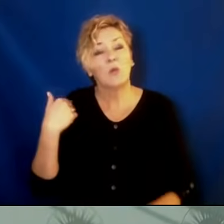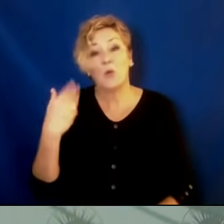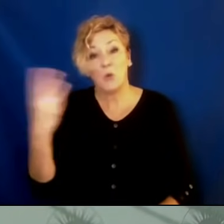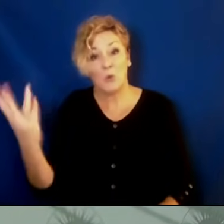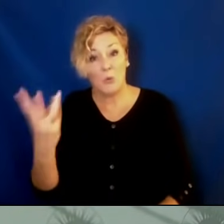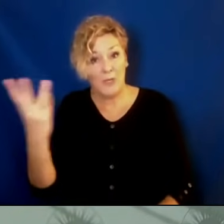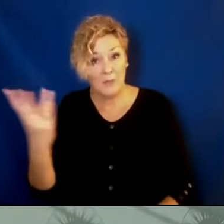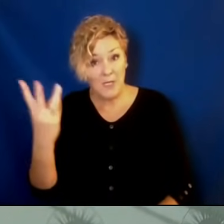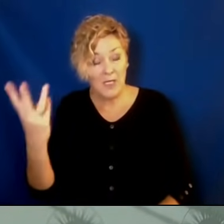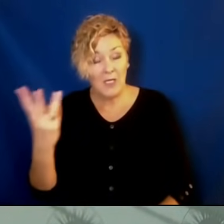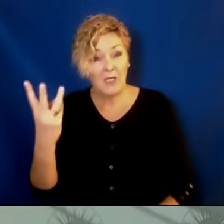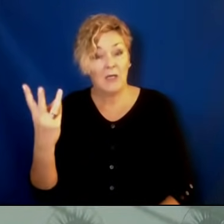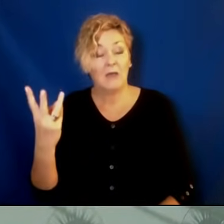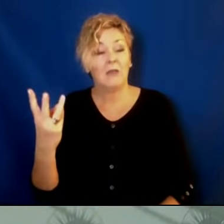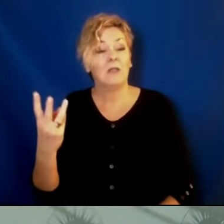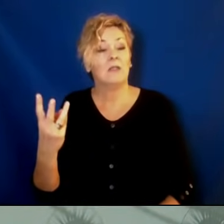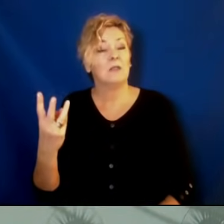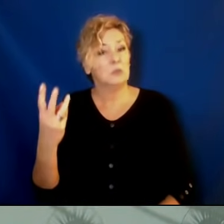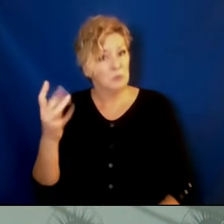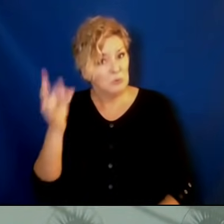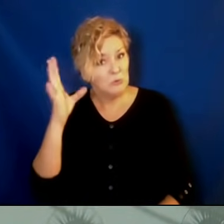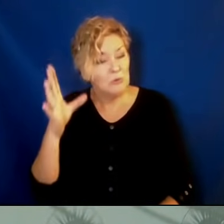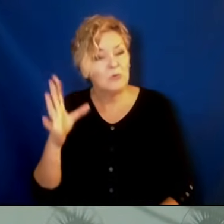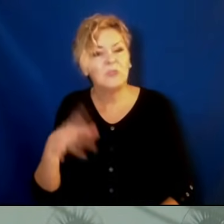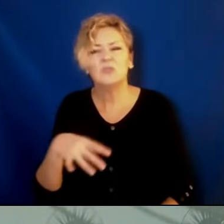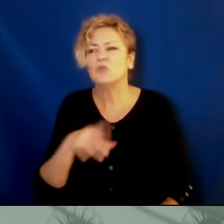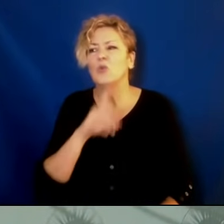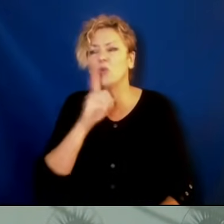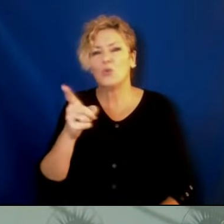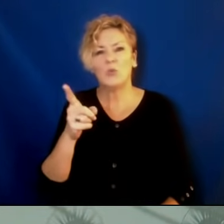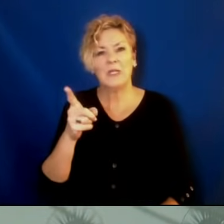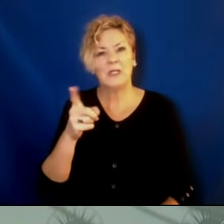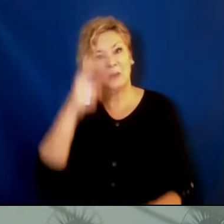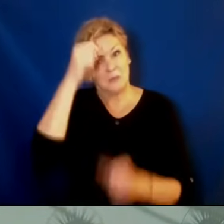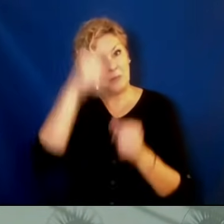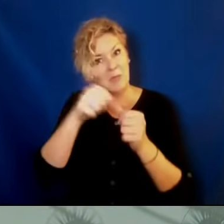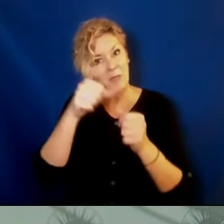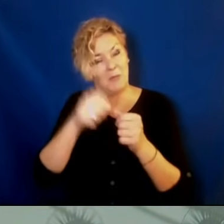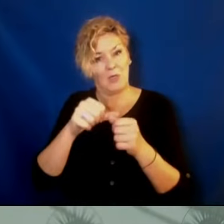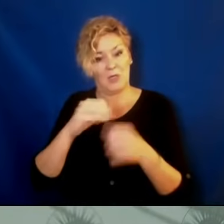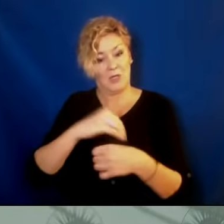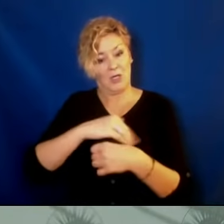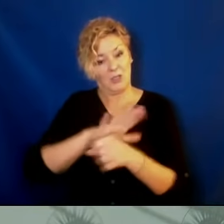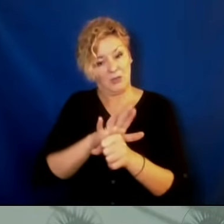organize public health system, 60 cases the seven-day rolling average 60 cases a day per hundred thousand